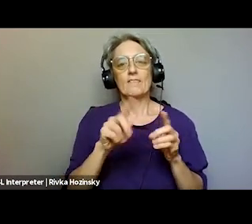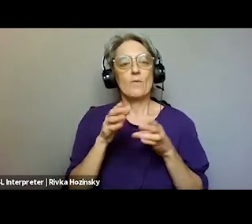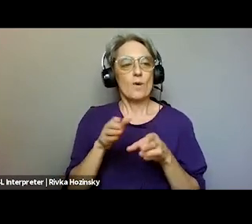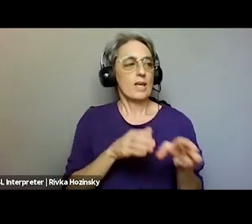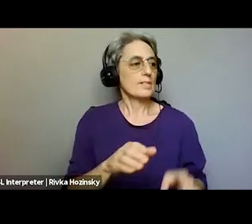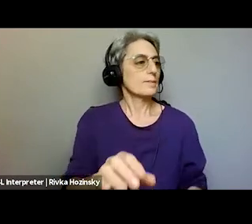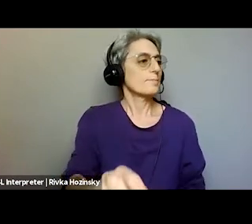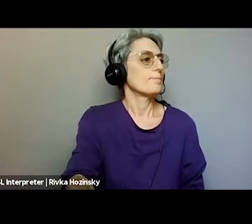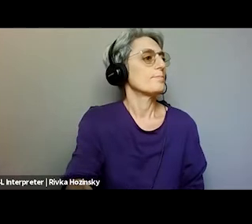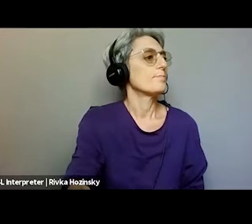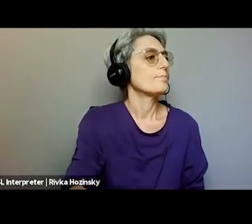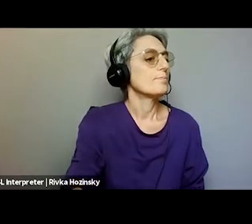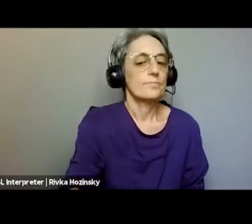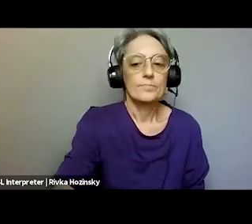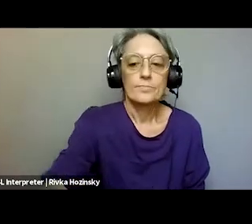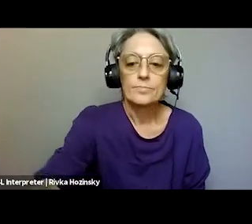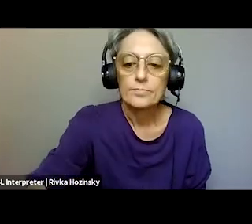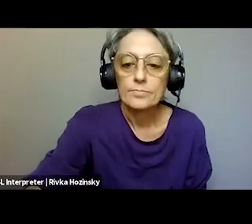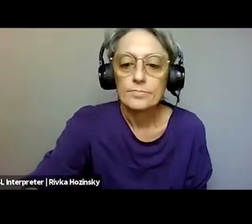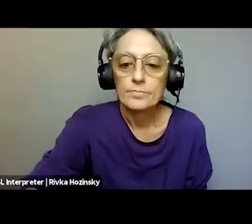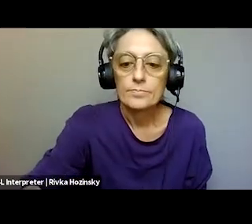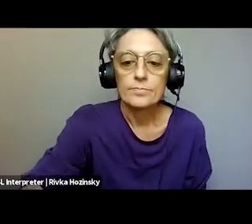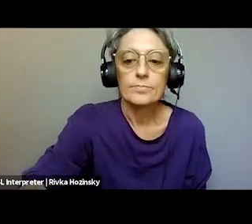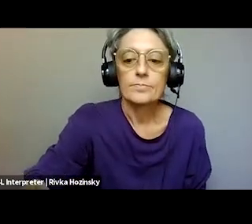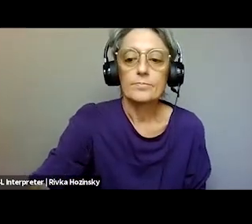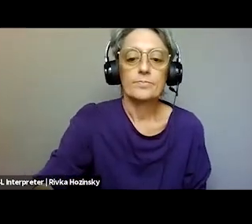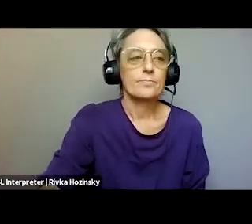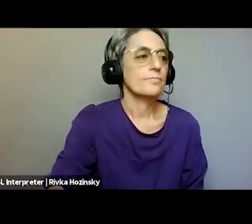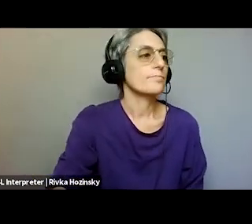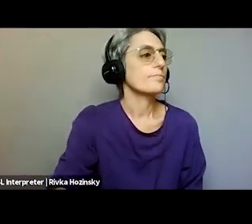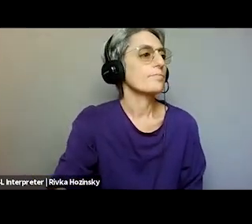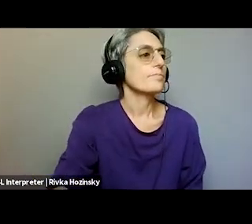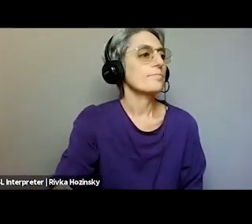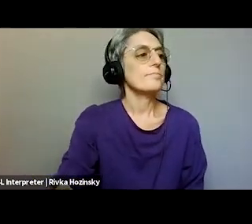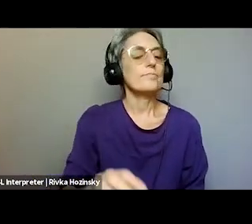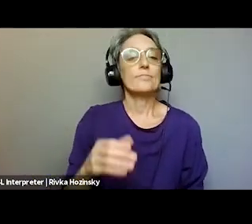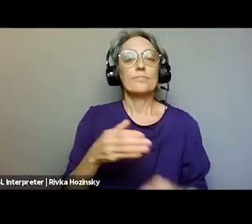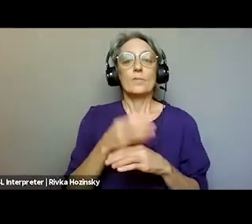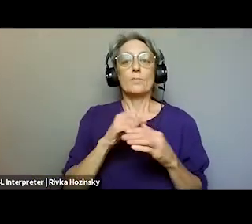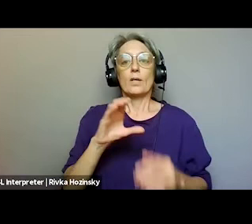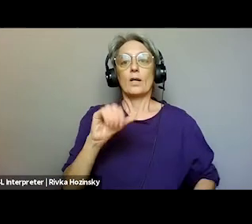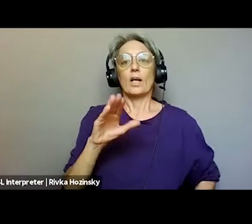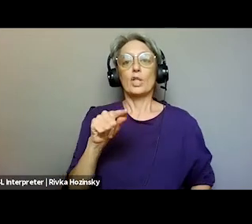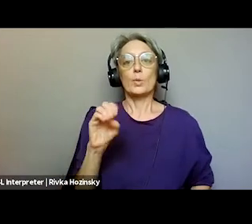I’ll briefly touch on postpartum acute care use as well these are important indicators that tell us